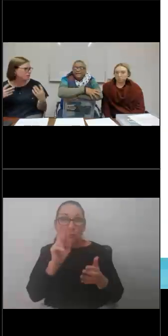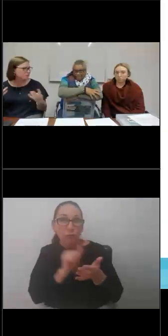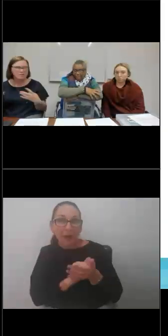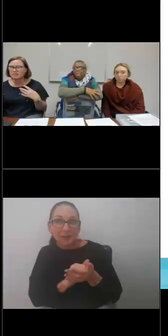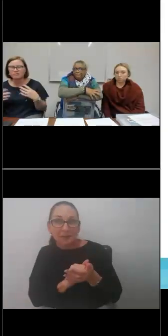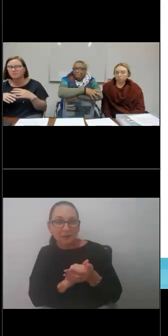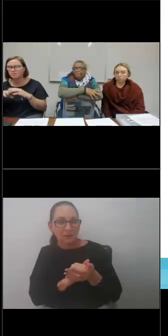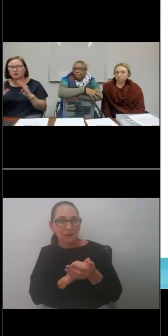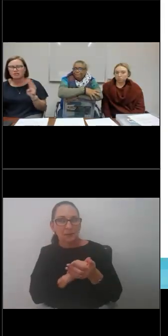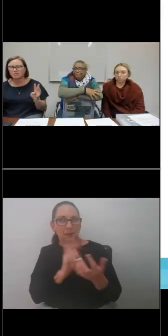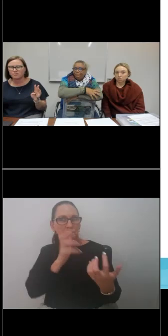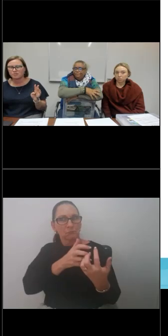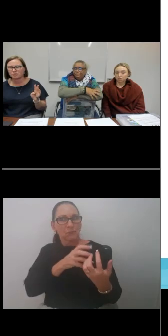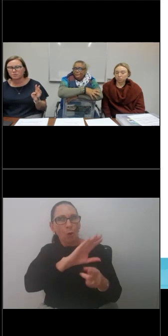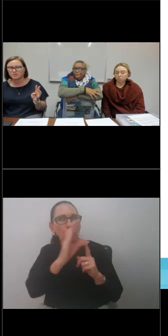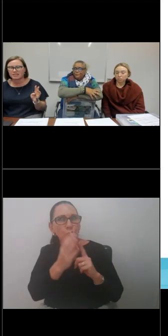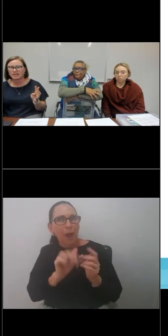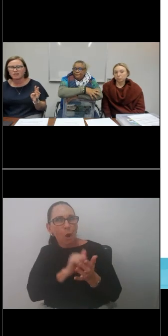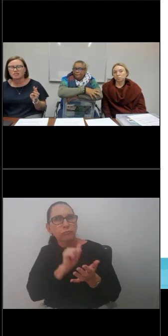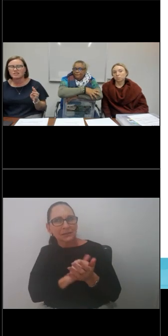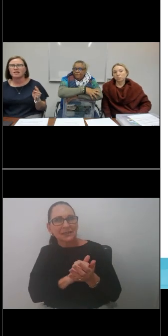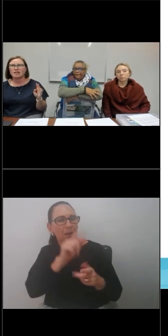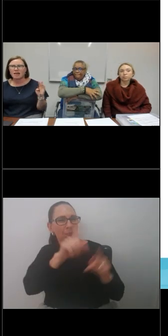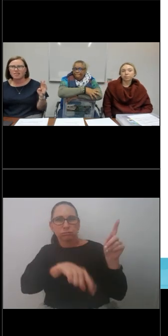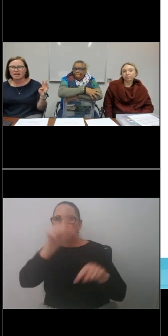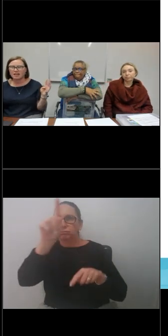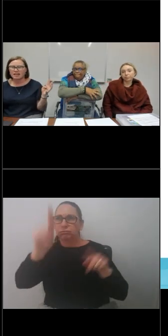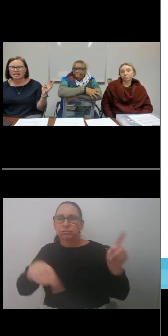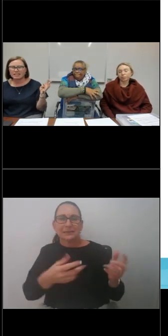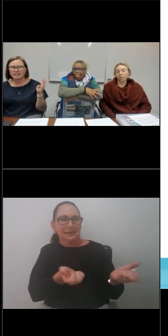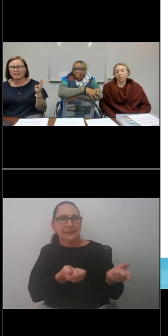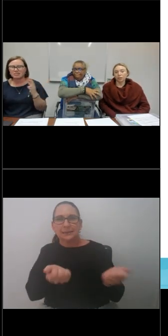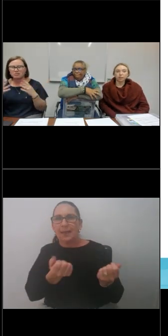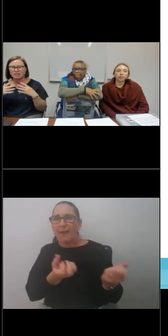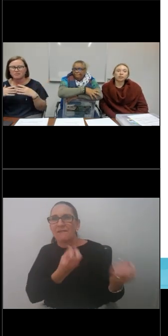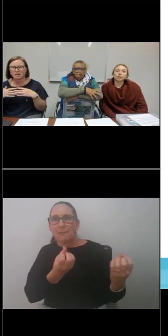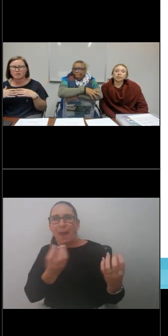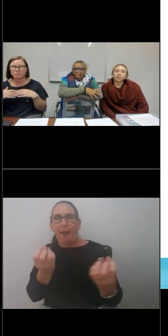from the quite diverse groups of stakeholders and then collated all that feedback brought it